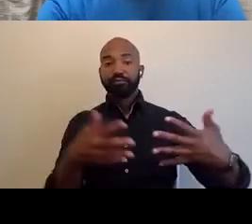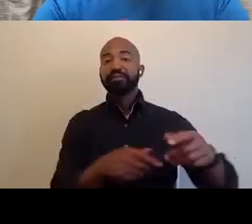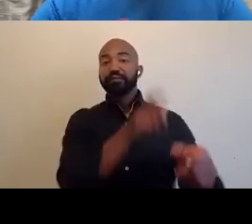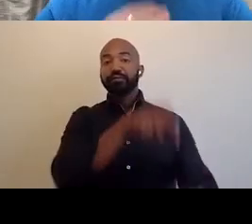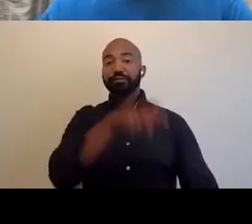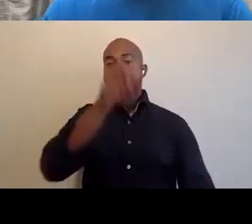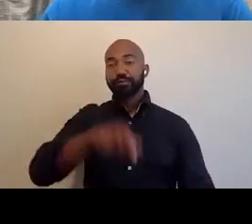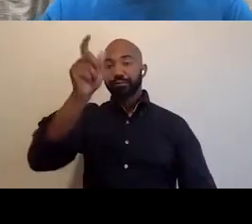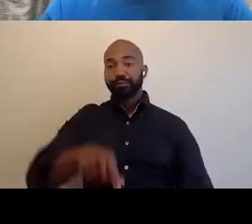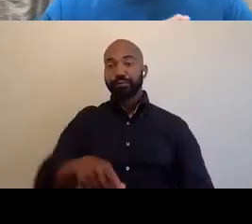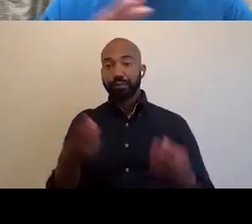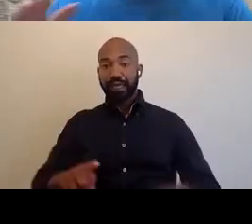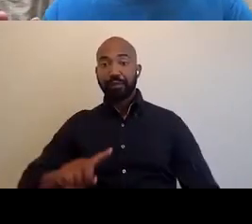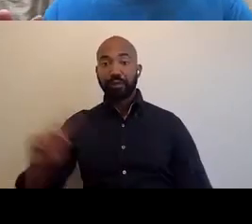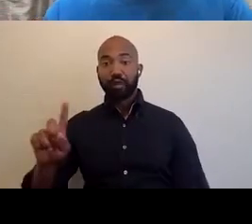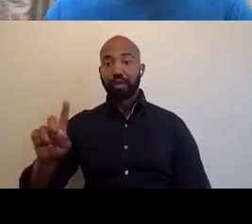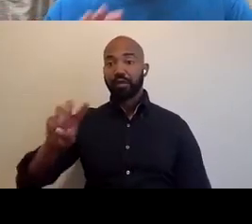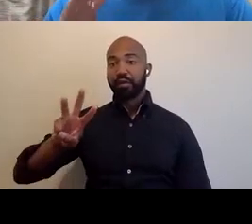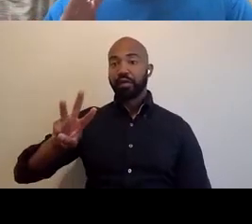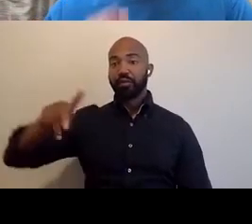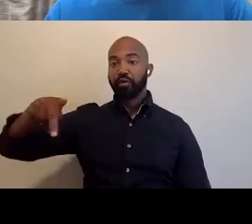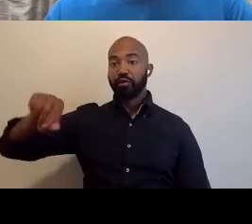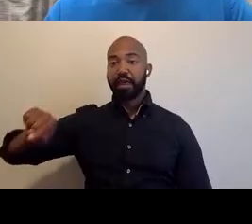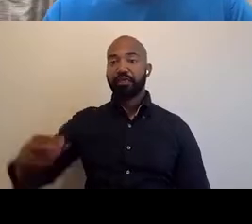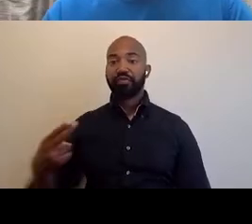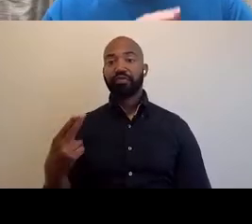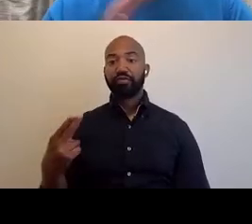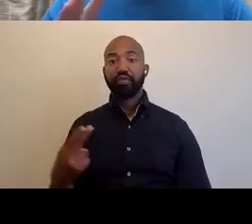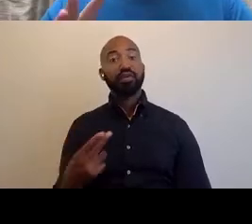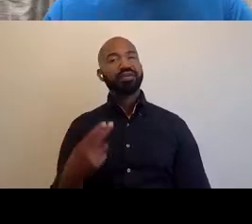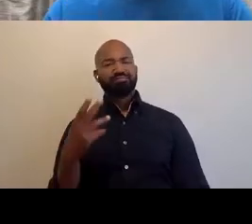and I like this because this really outlines the expectations moving forward.